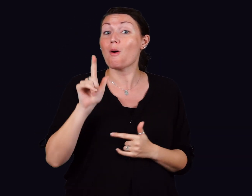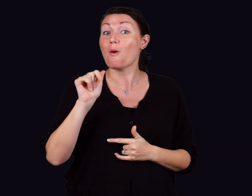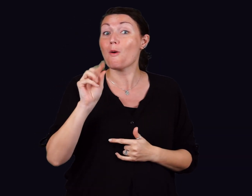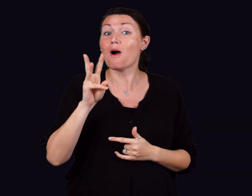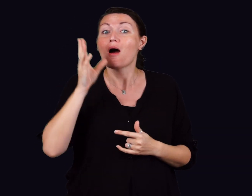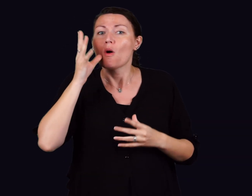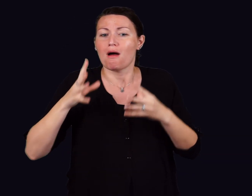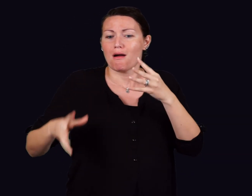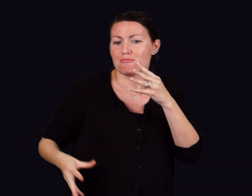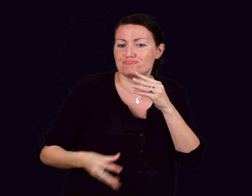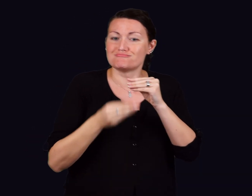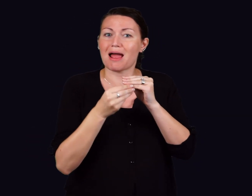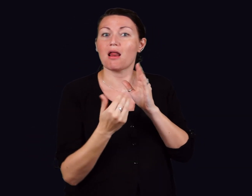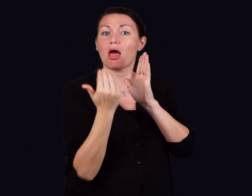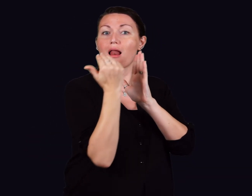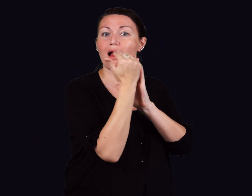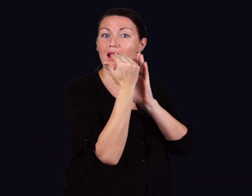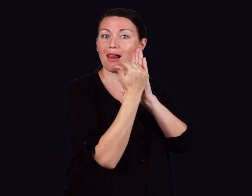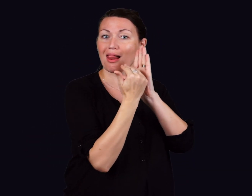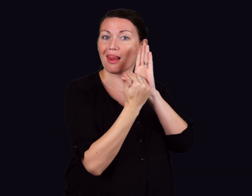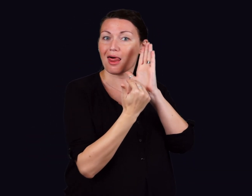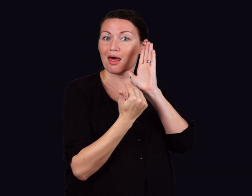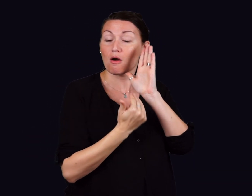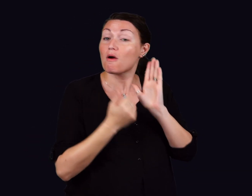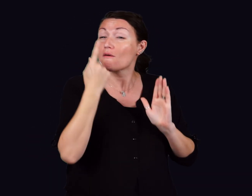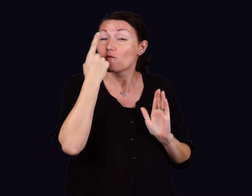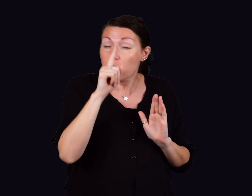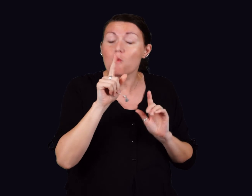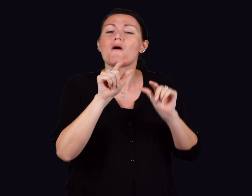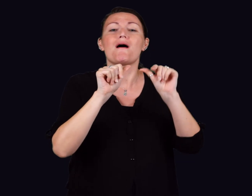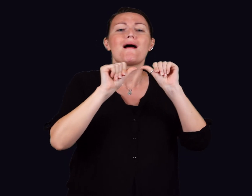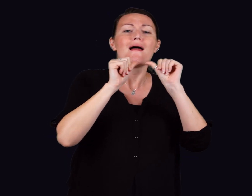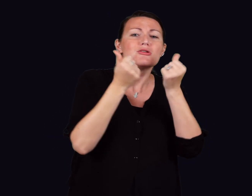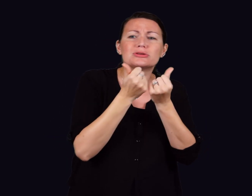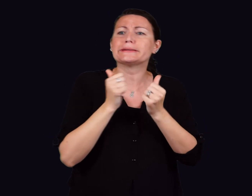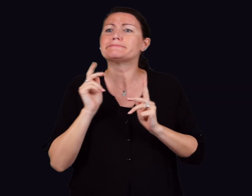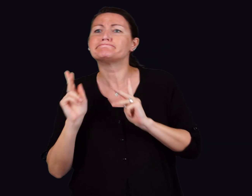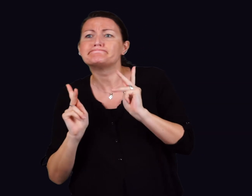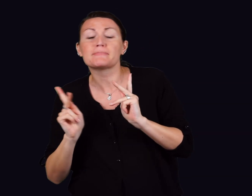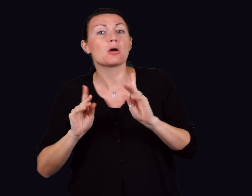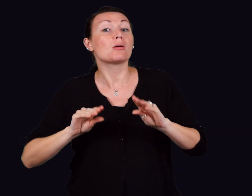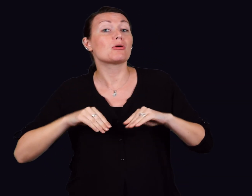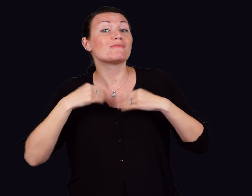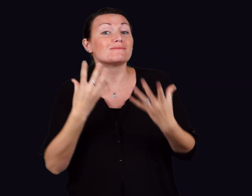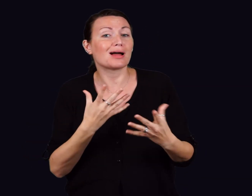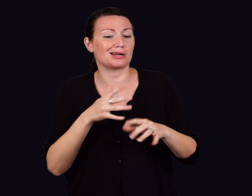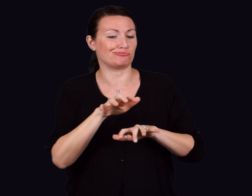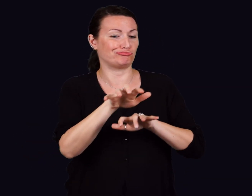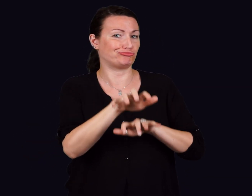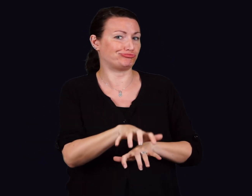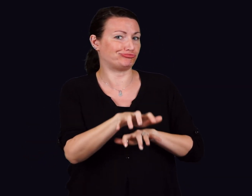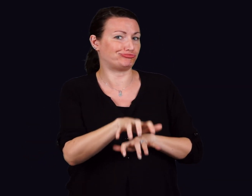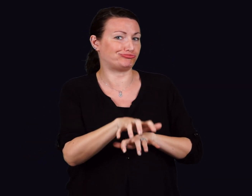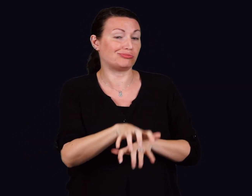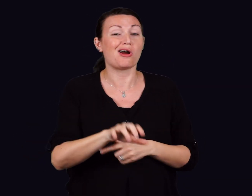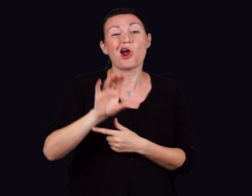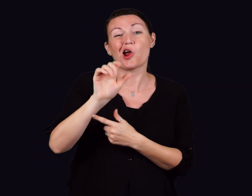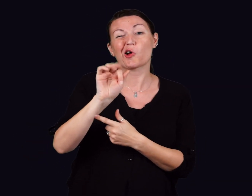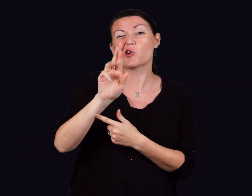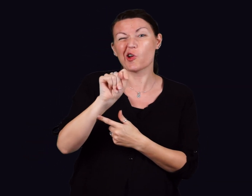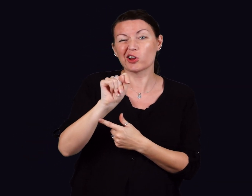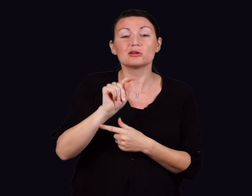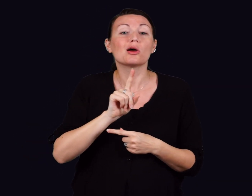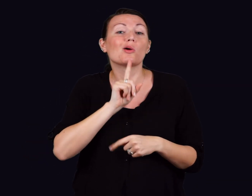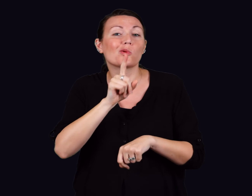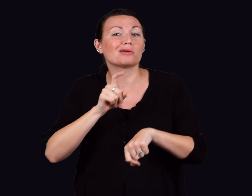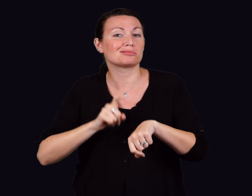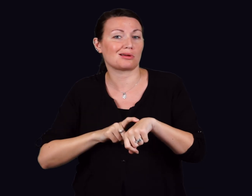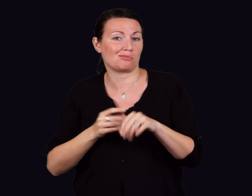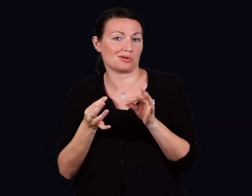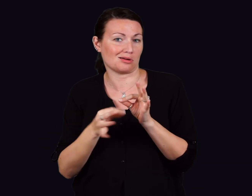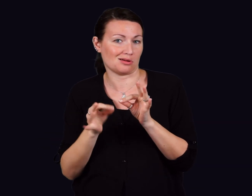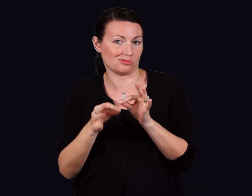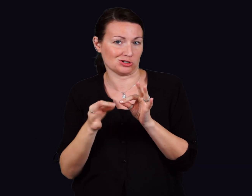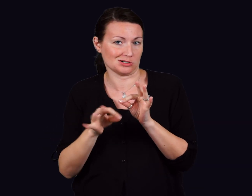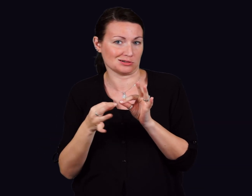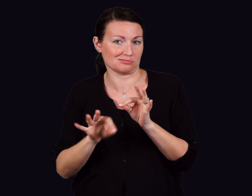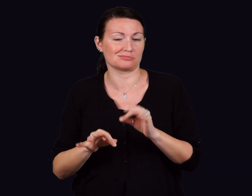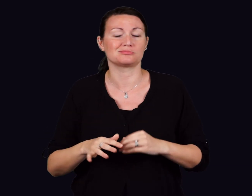providers and agencies in addition to the interpreter directory they already provide.